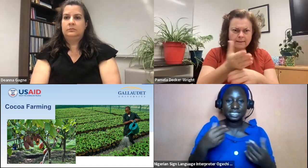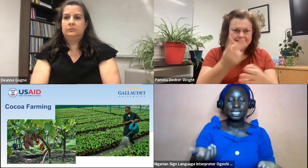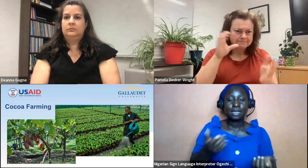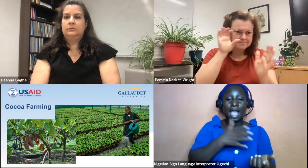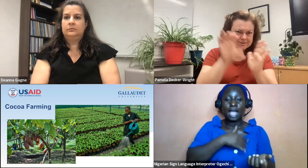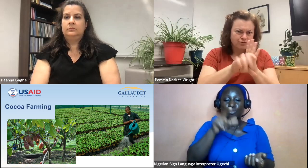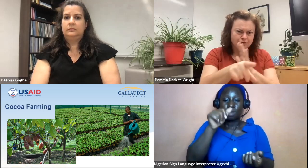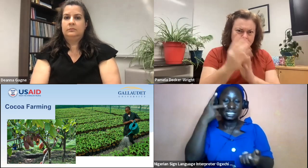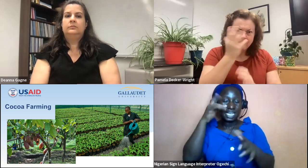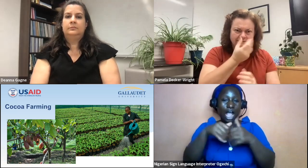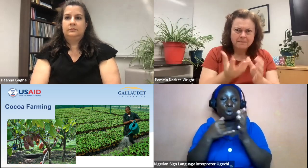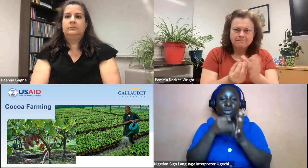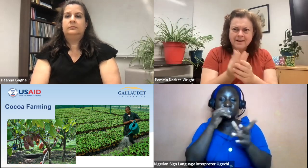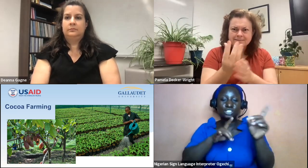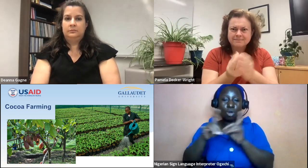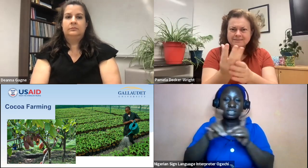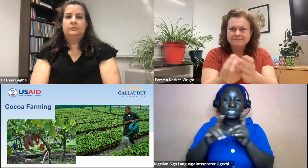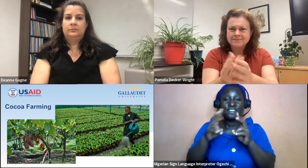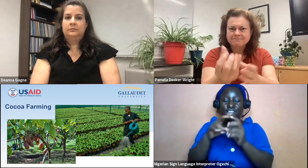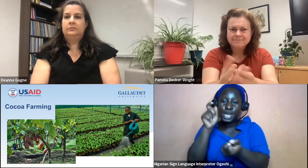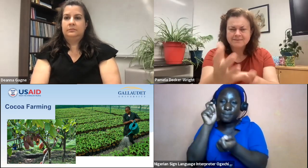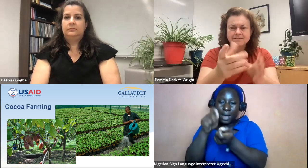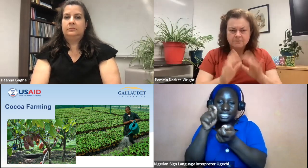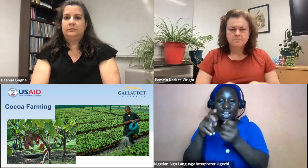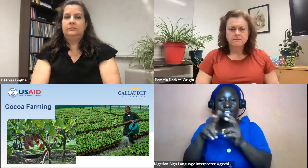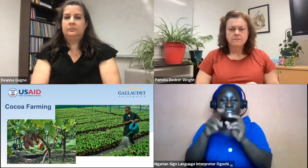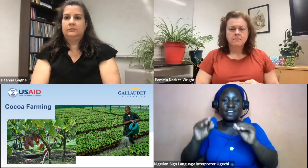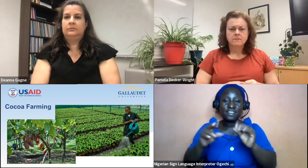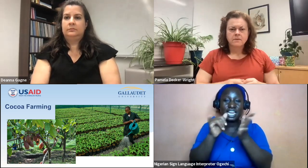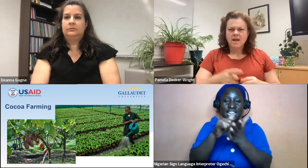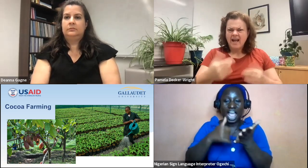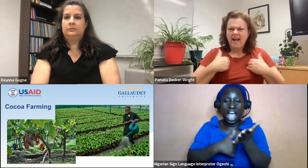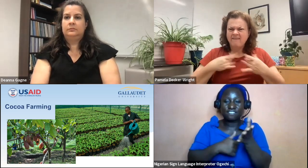it's actually quite beautiful. This image is is really sending it's beautiful of these plantings.